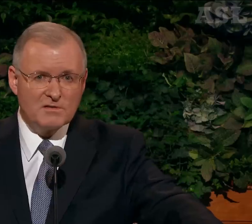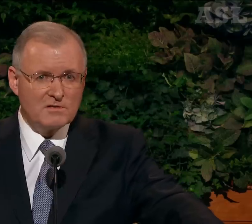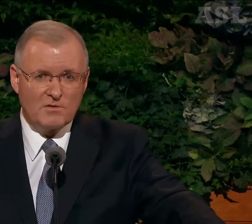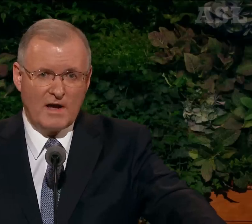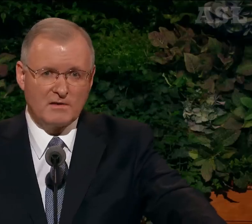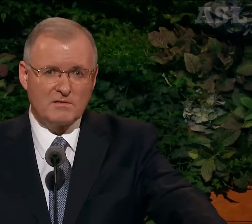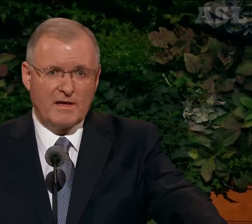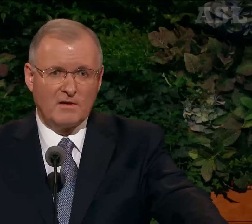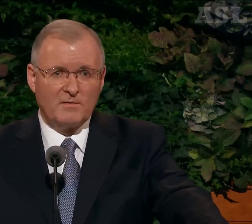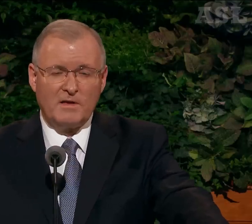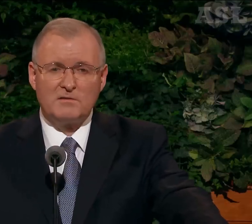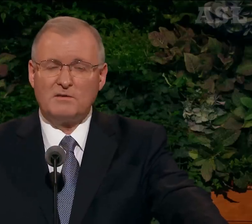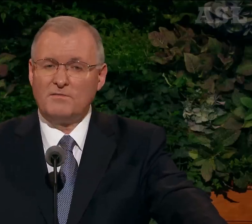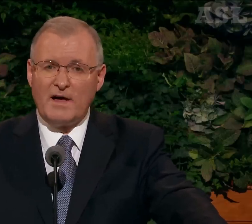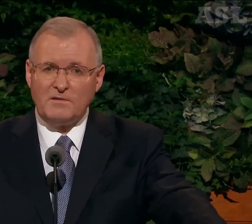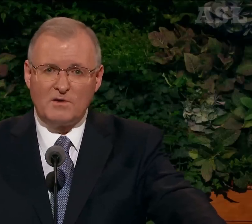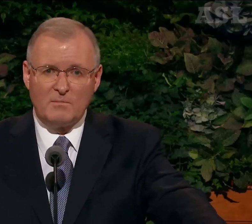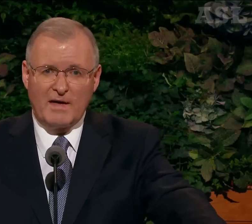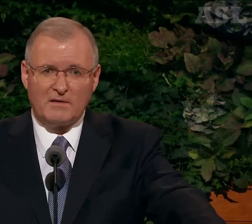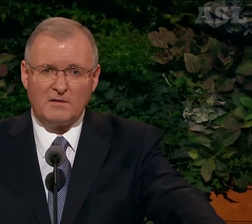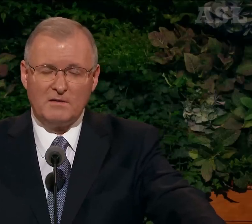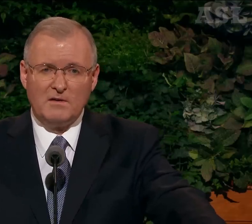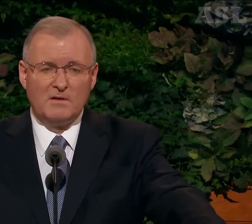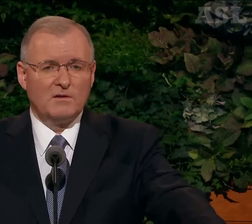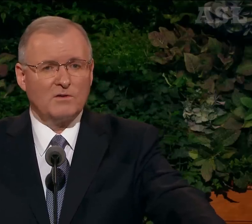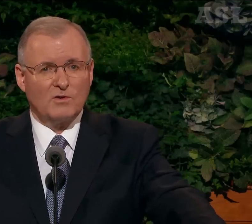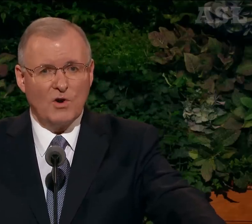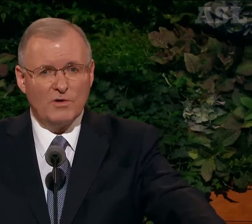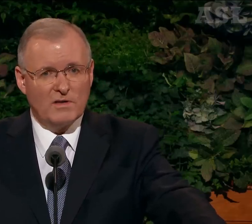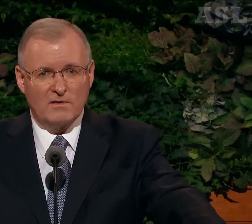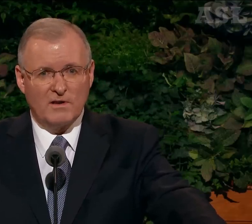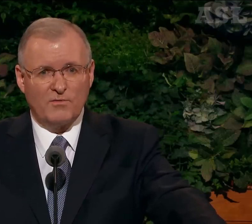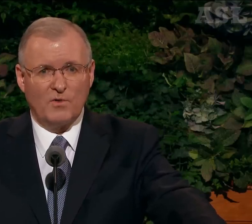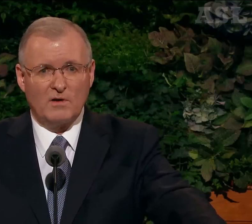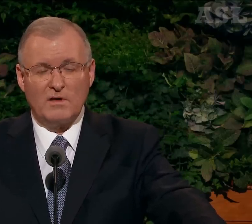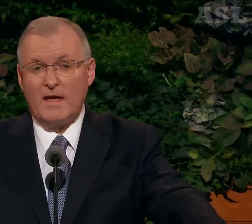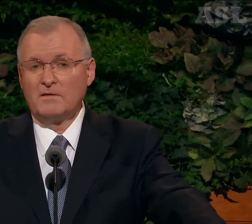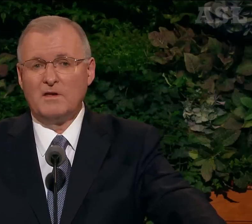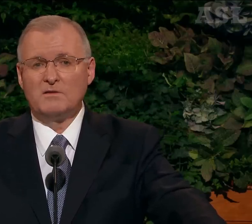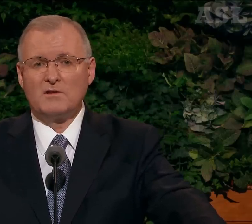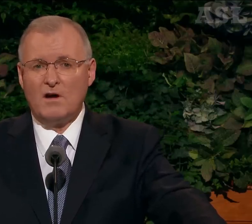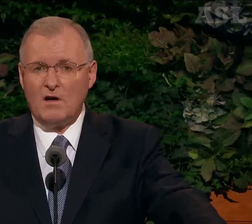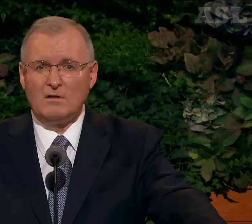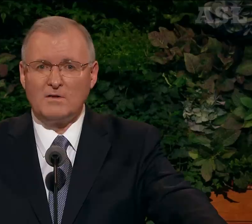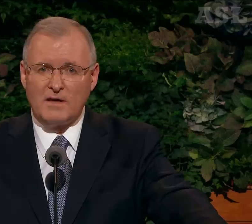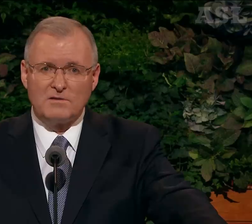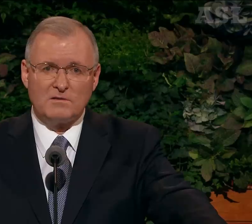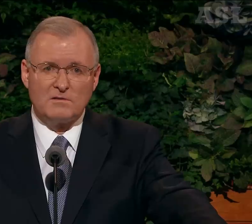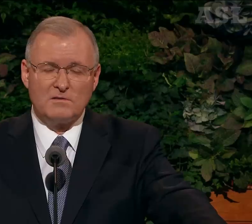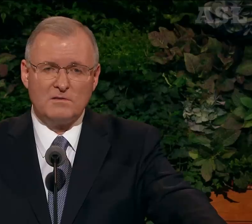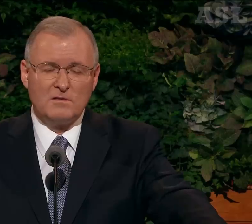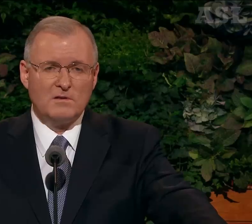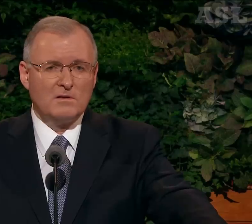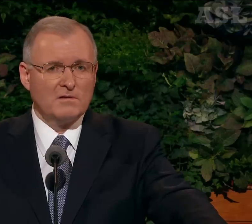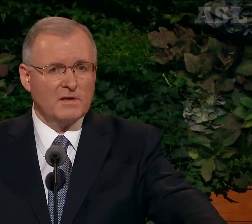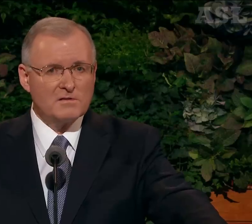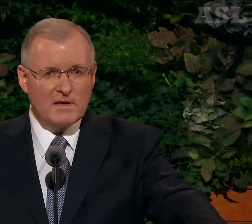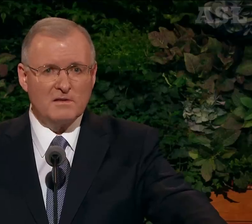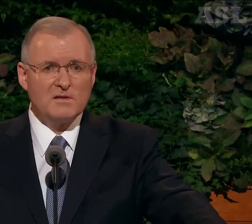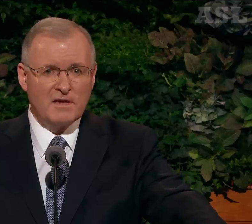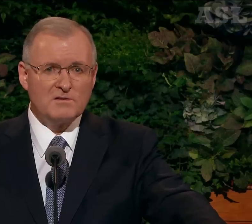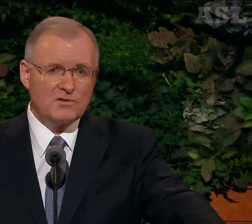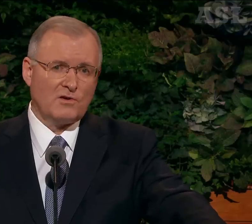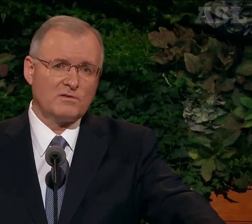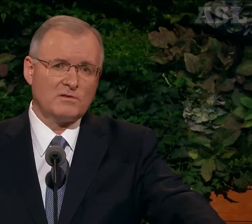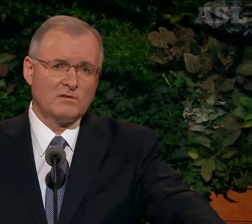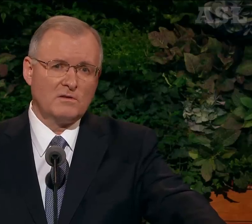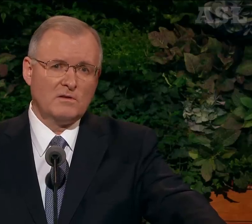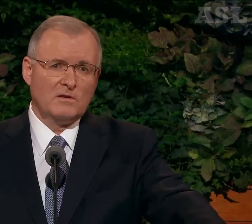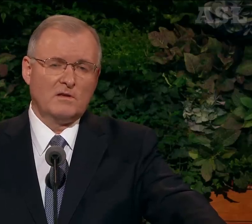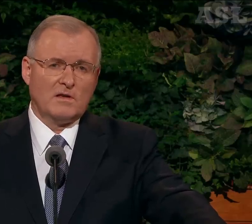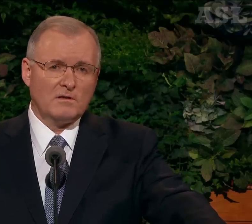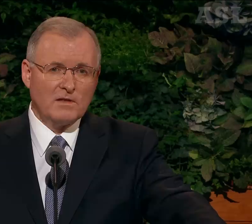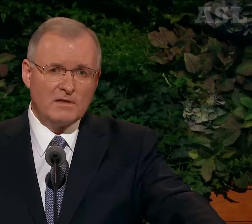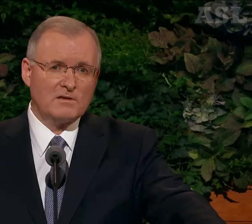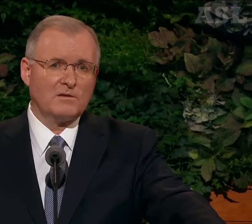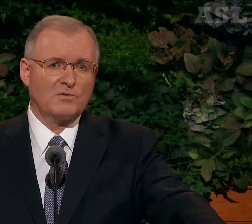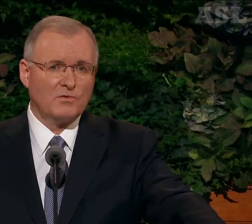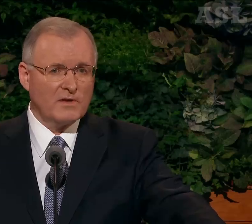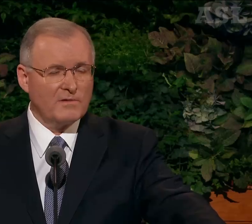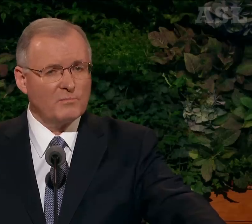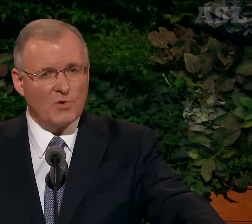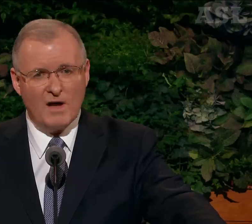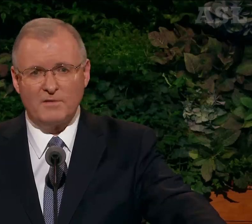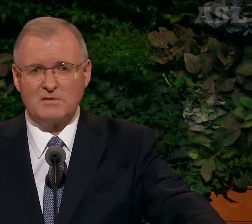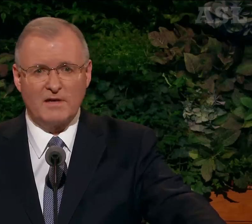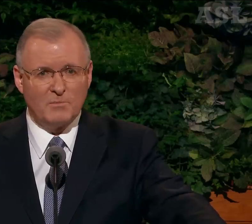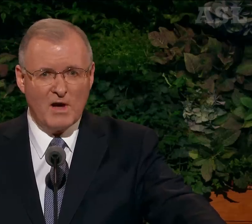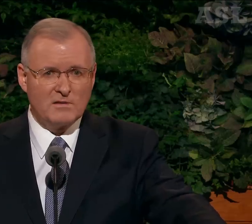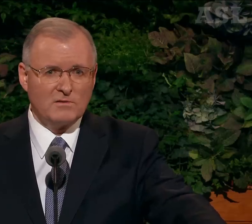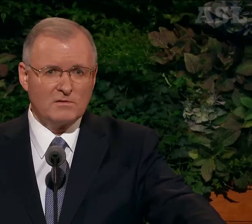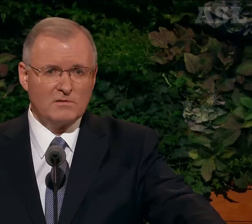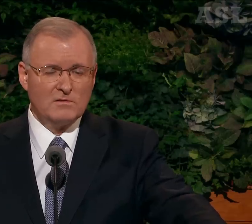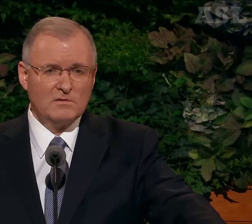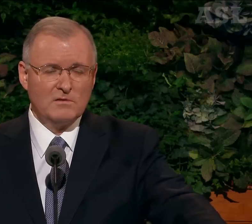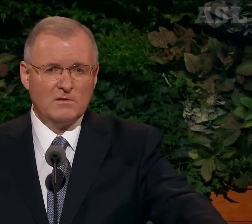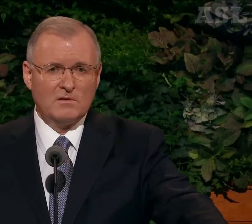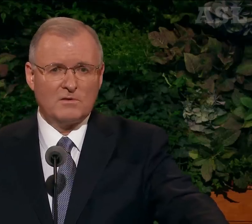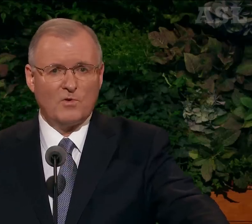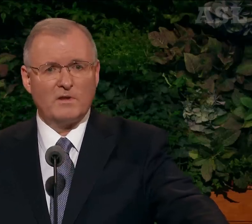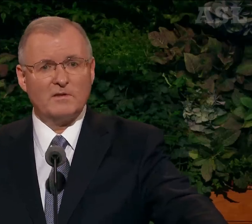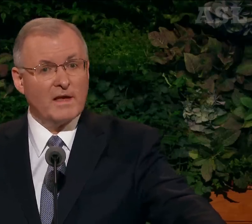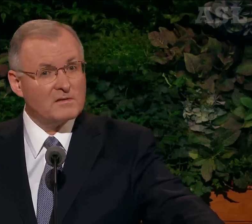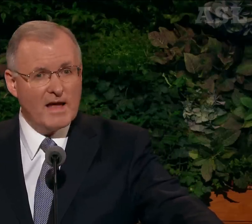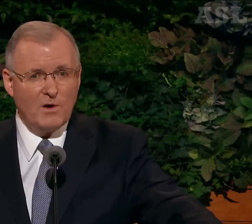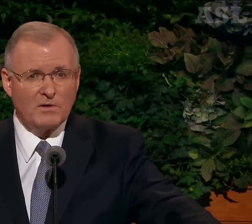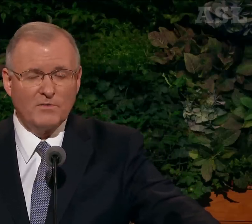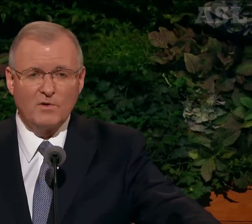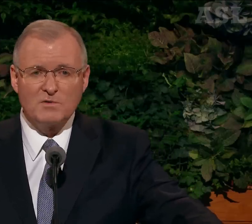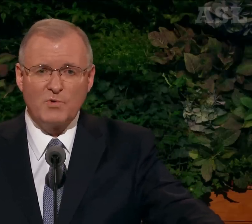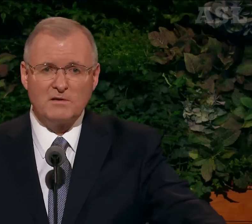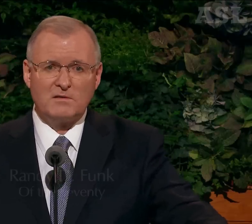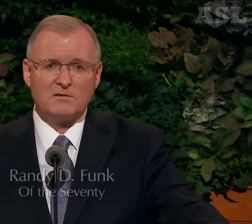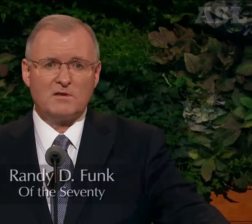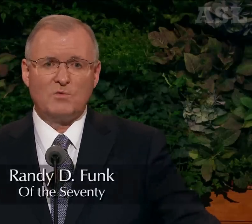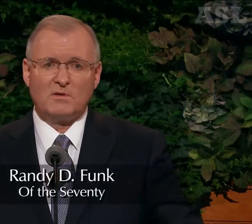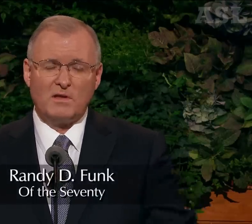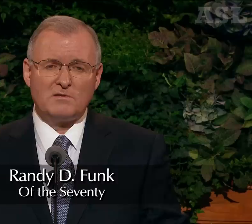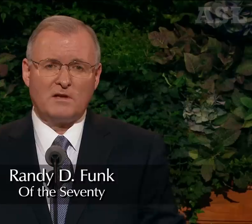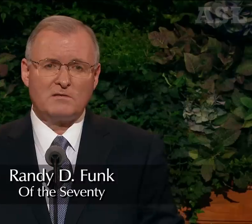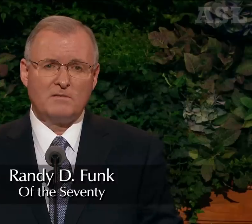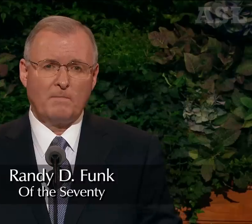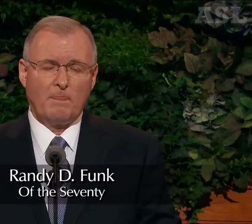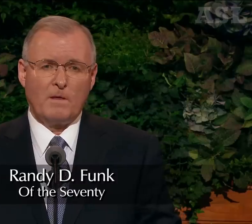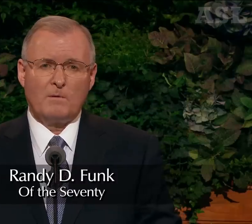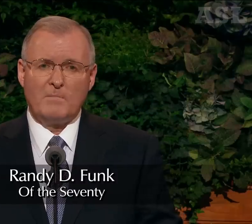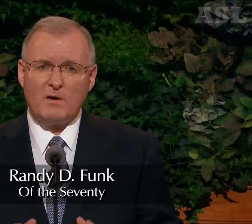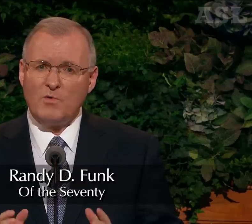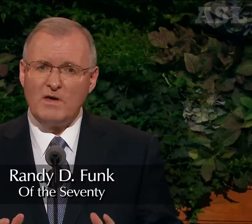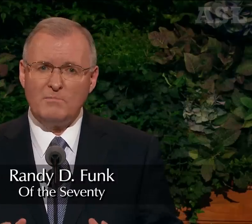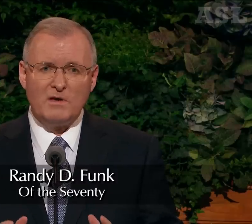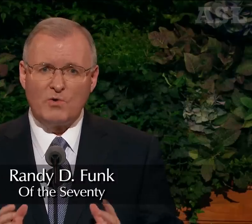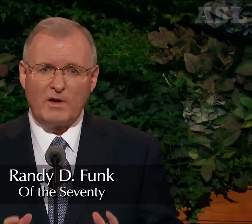I BEAR WITNESS OF OUR SAVIOR AND